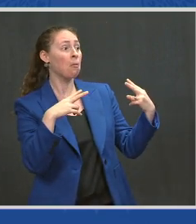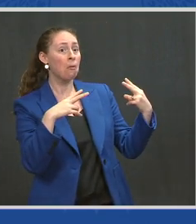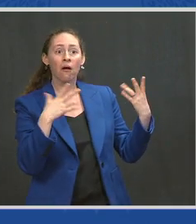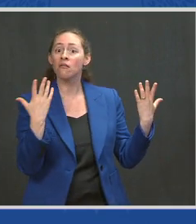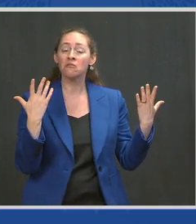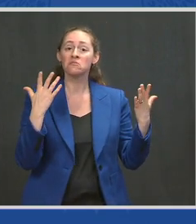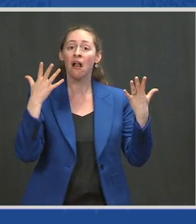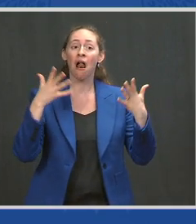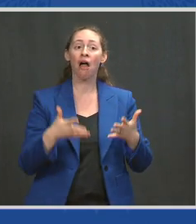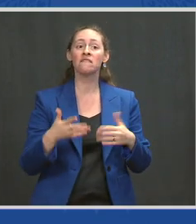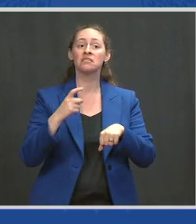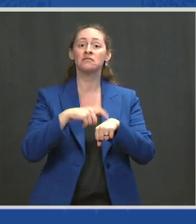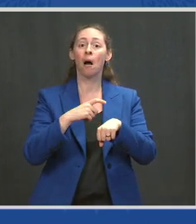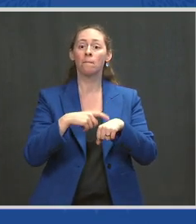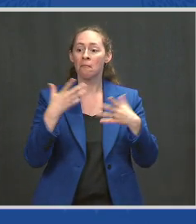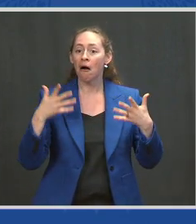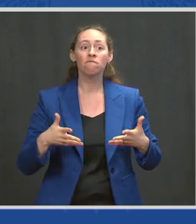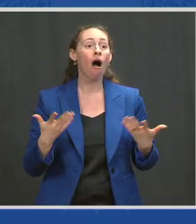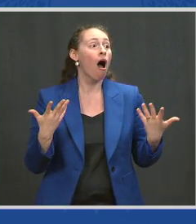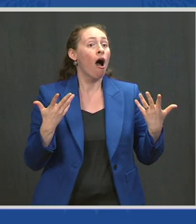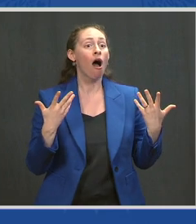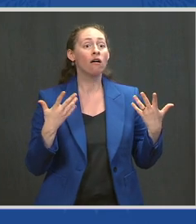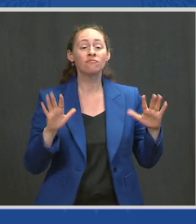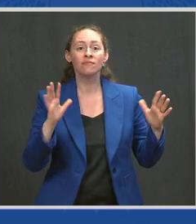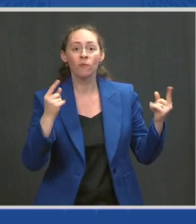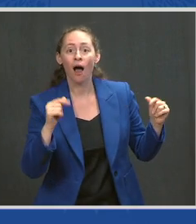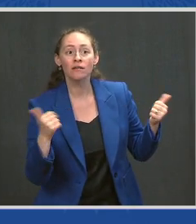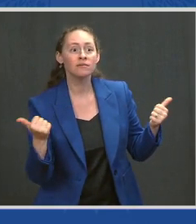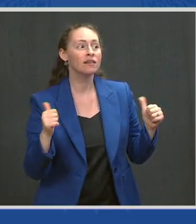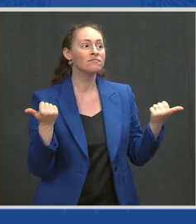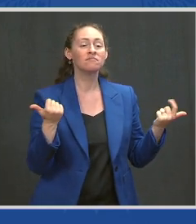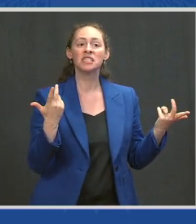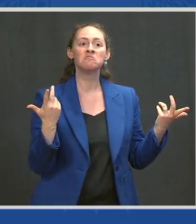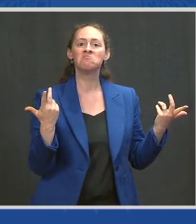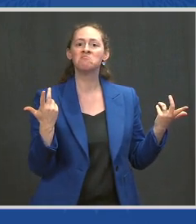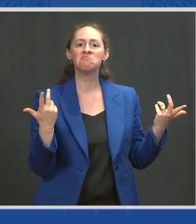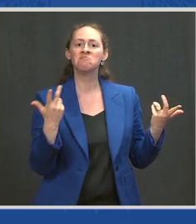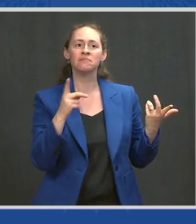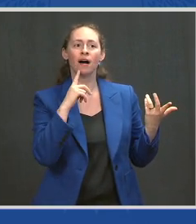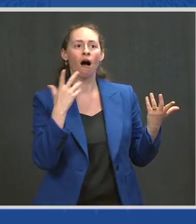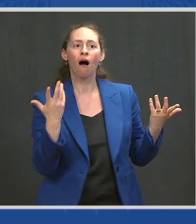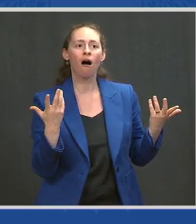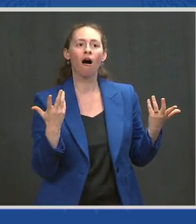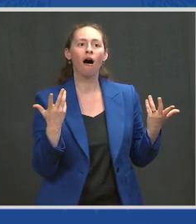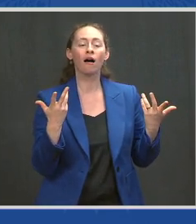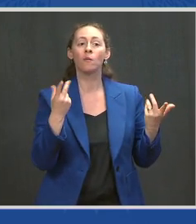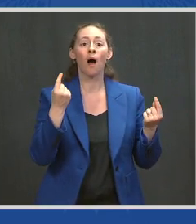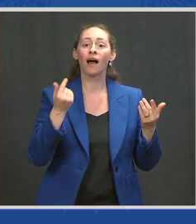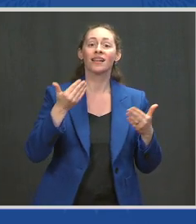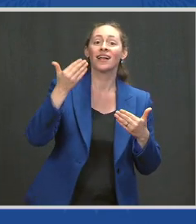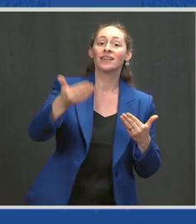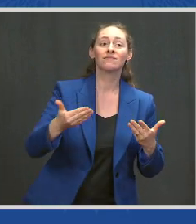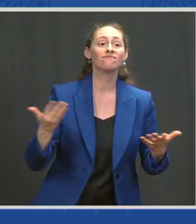"Okay, what next?" What is going to happen next is we're going to be able to look back --